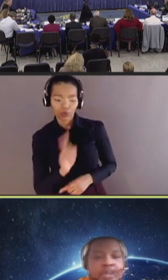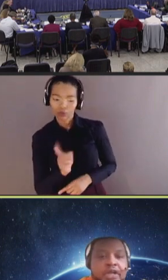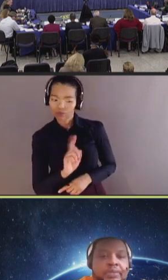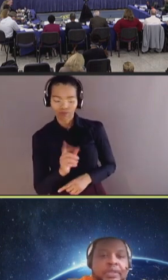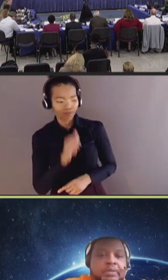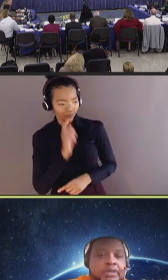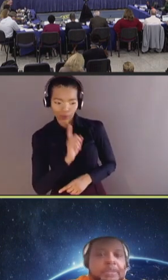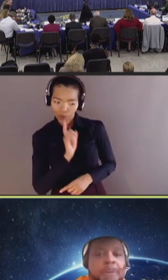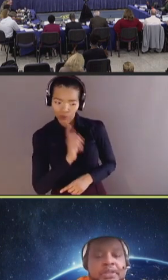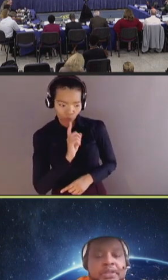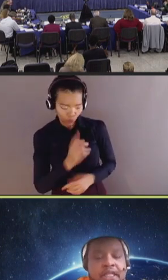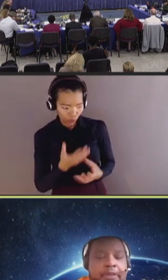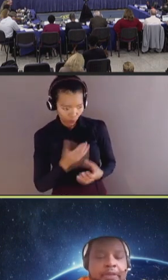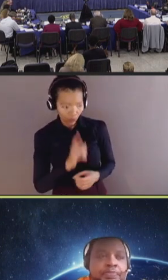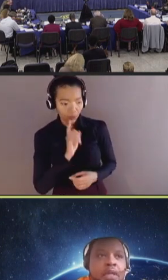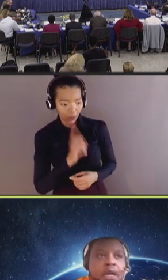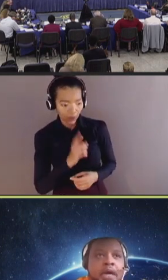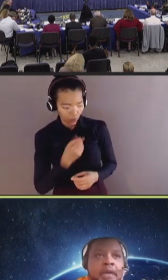make sure that we dispelled. And we may want to make sure that we spoke to that.